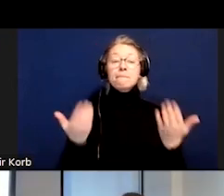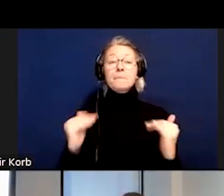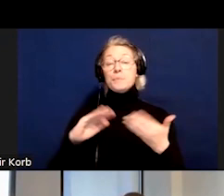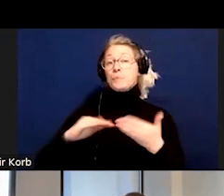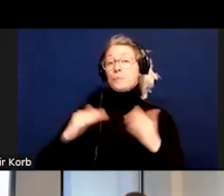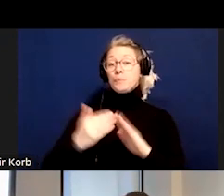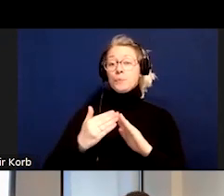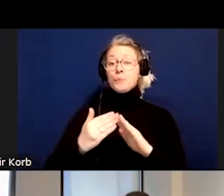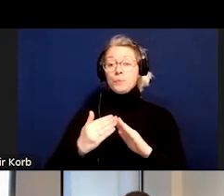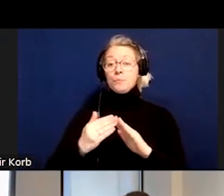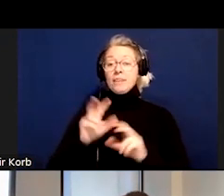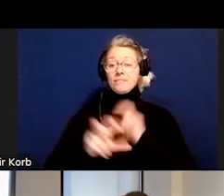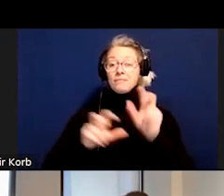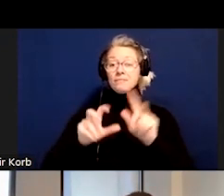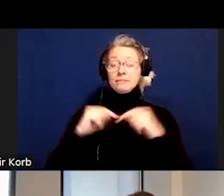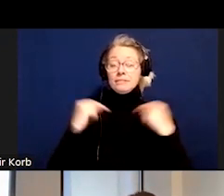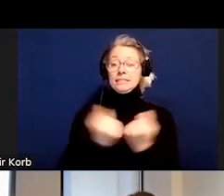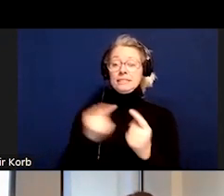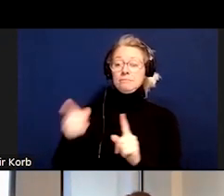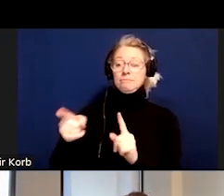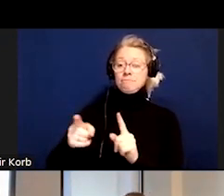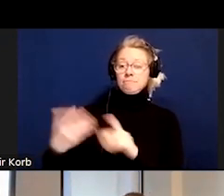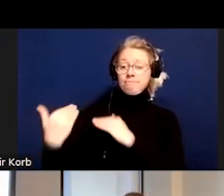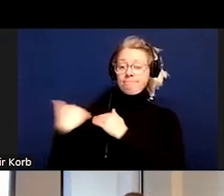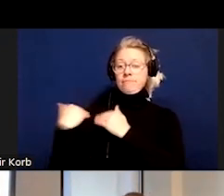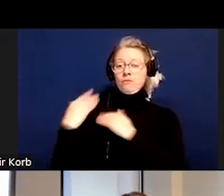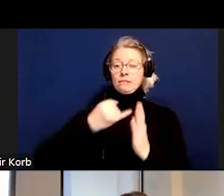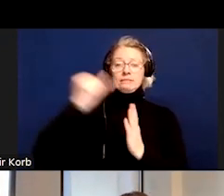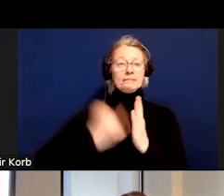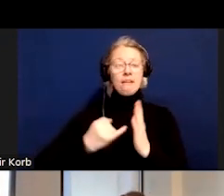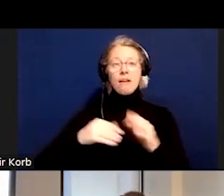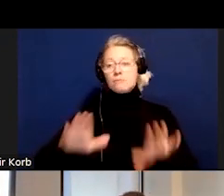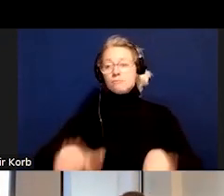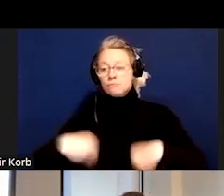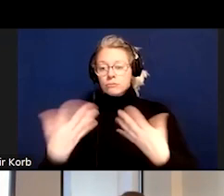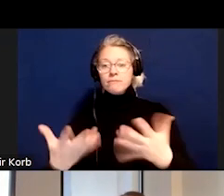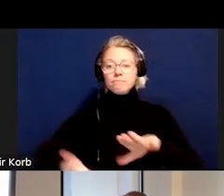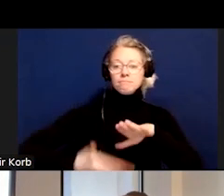and implementation of our grant investment programs, including answering all applicant